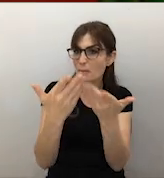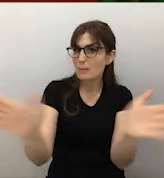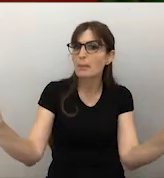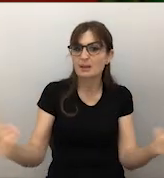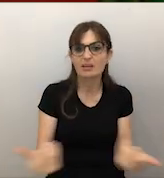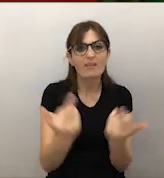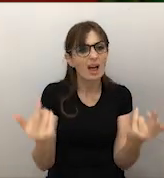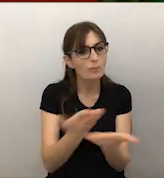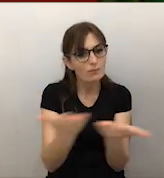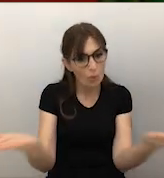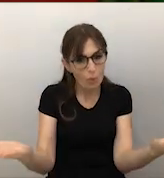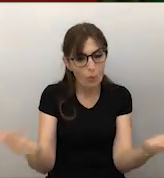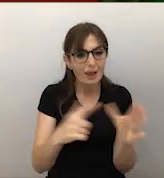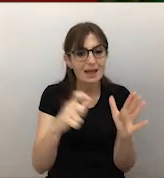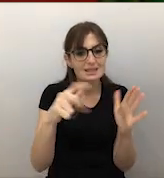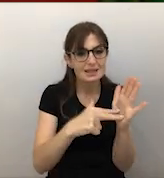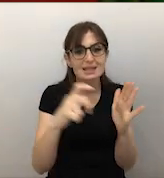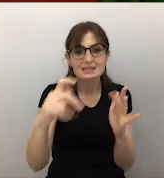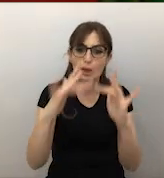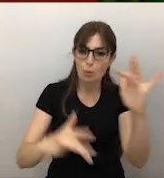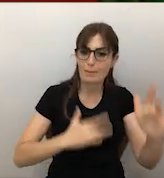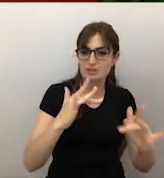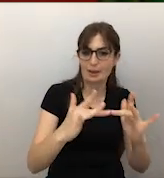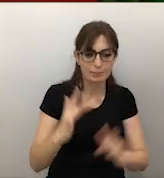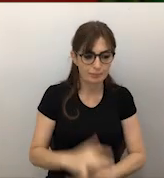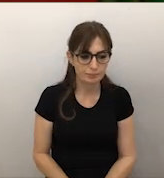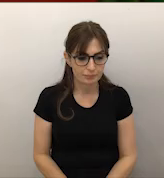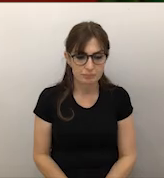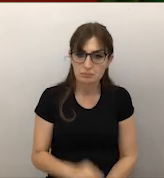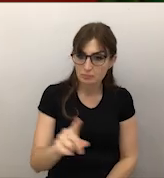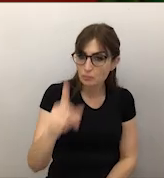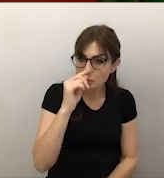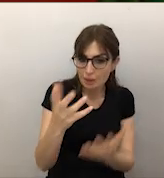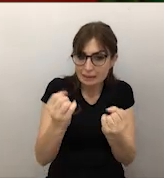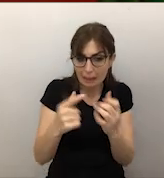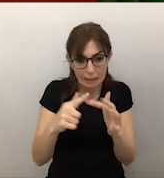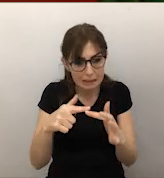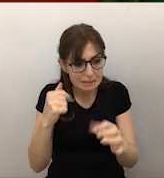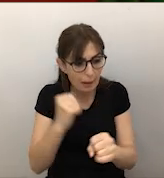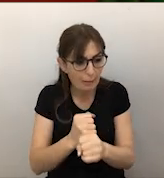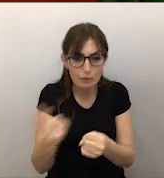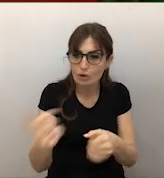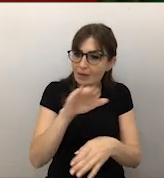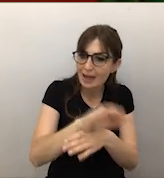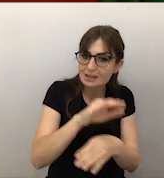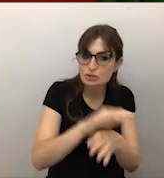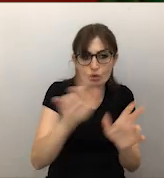and freely available via the ACNC website, and you can obtain examples of external financial statements from other